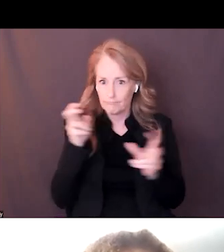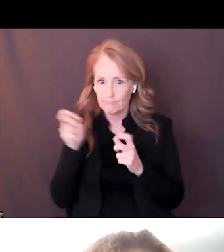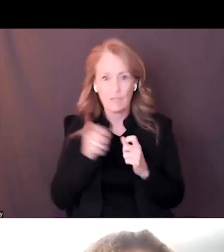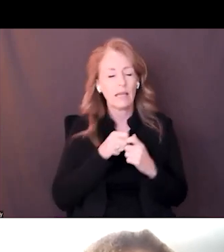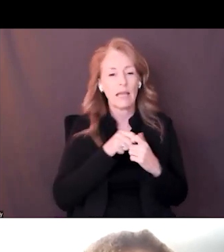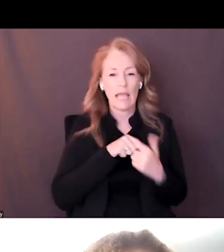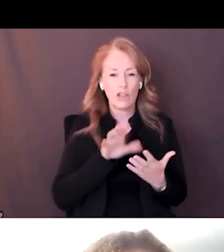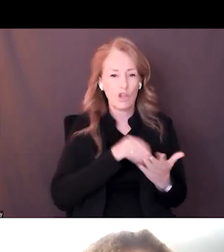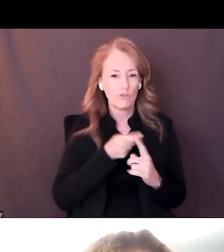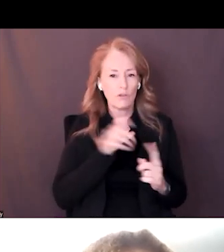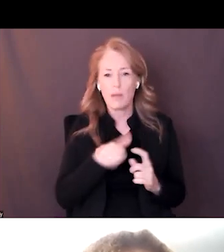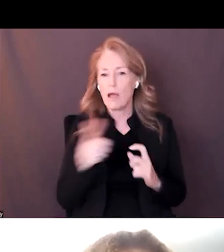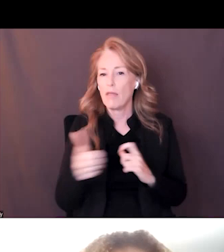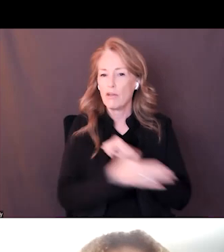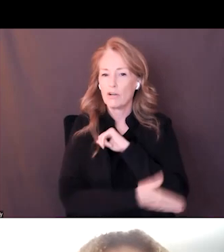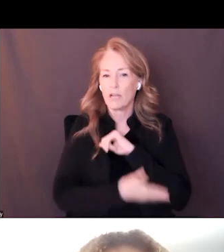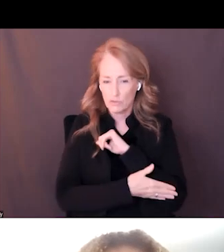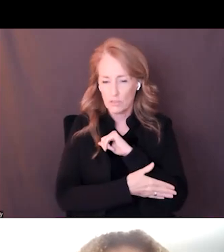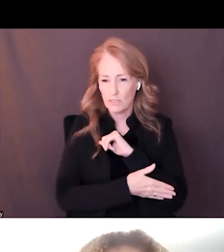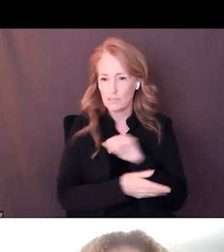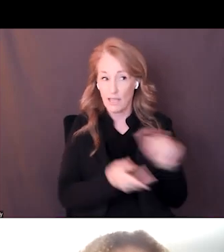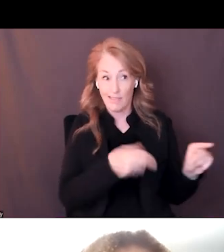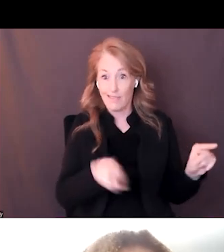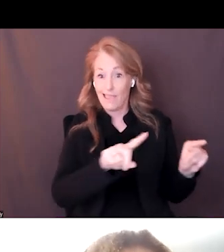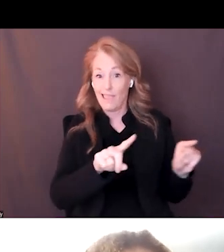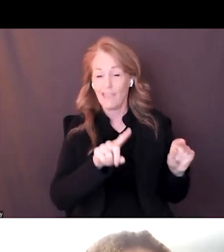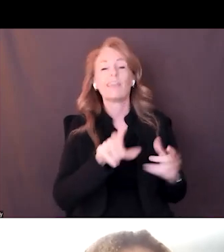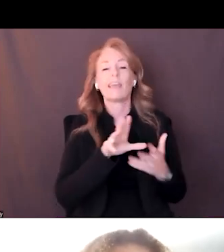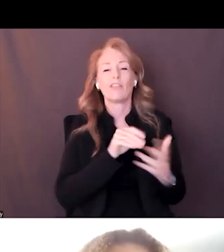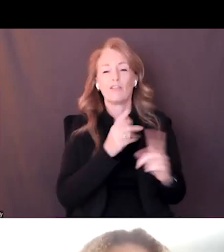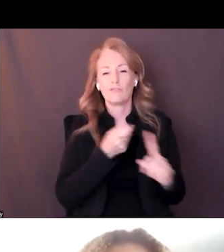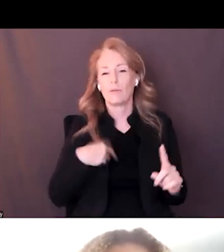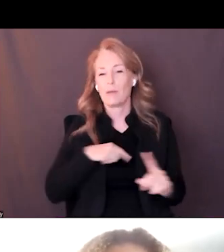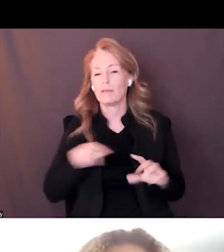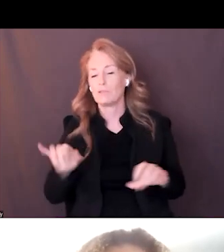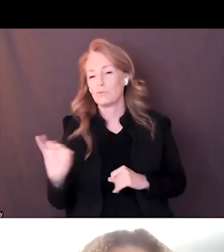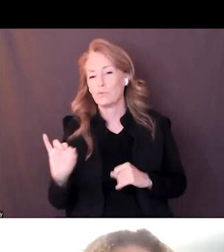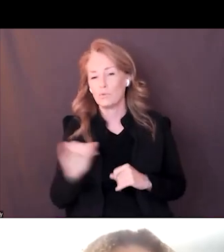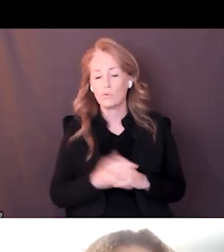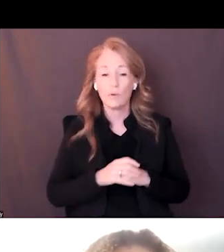THINGS THEY CAN LEARN FROM US WITH THE INTEREST IN 988